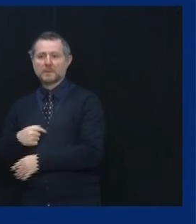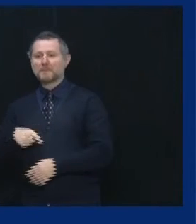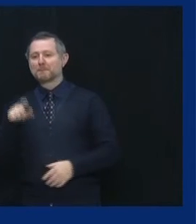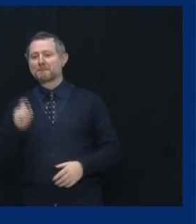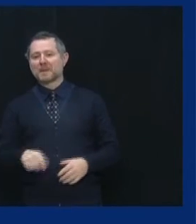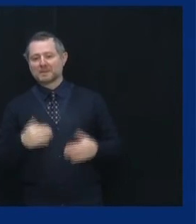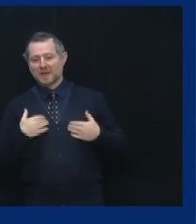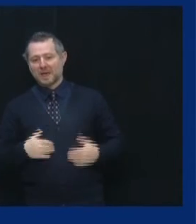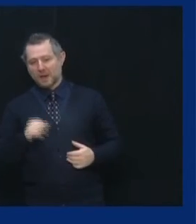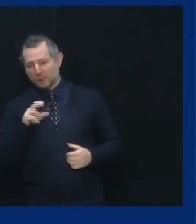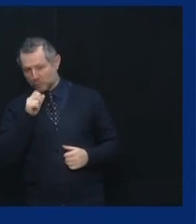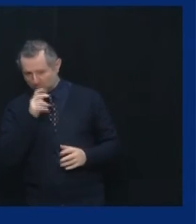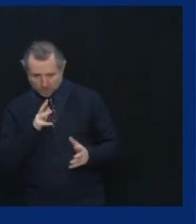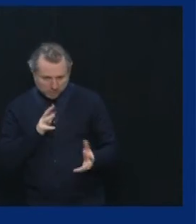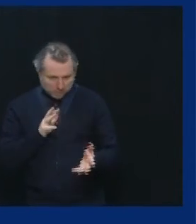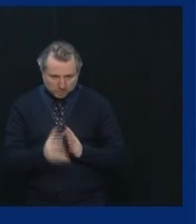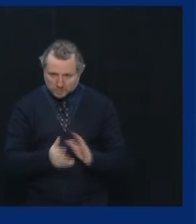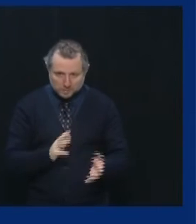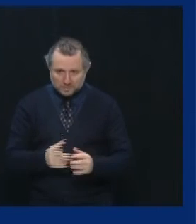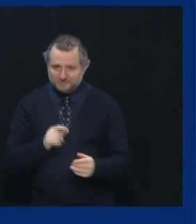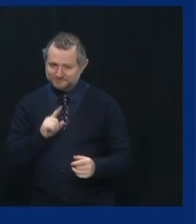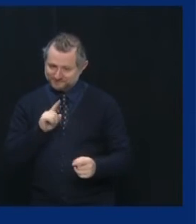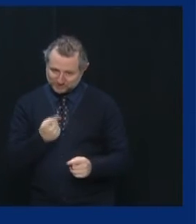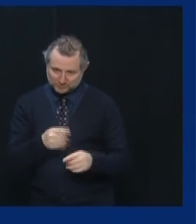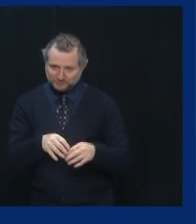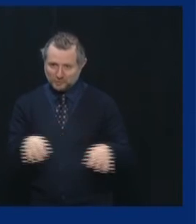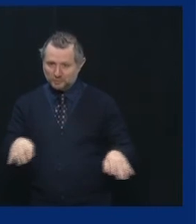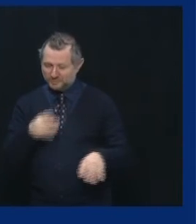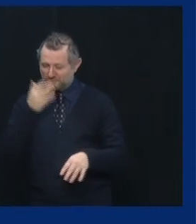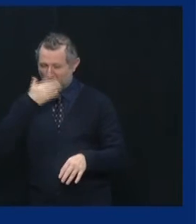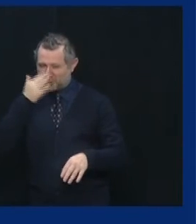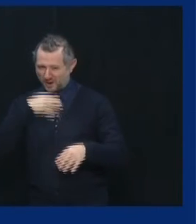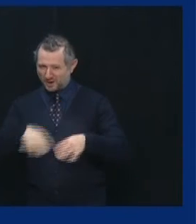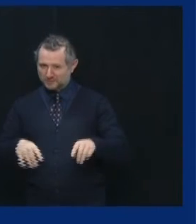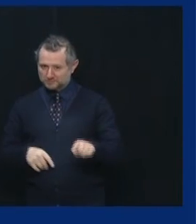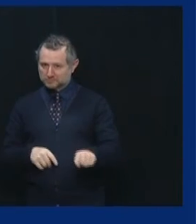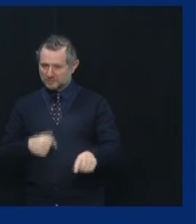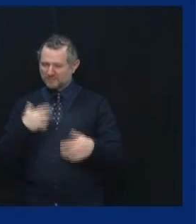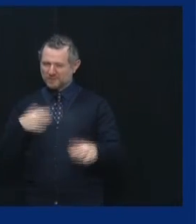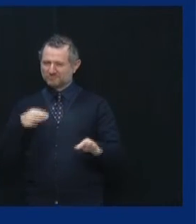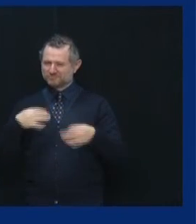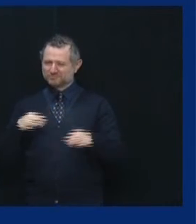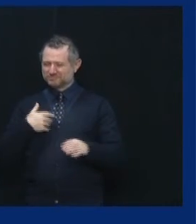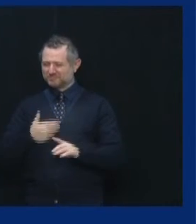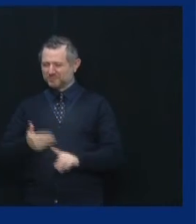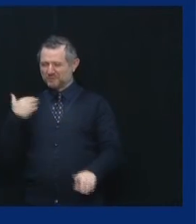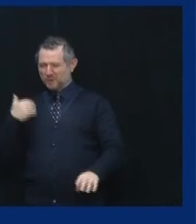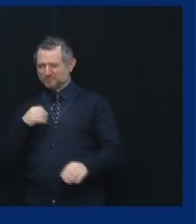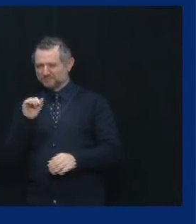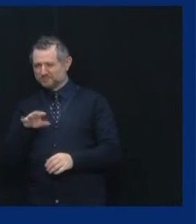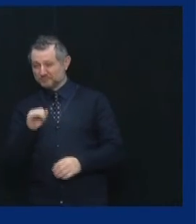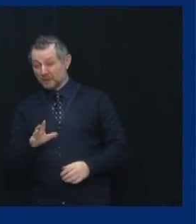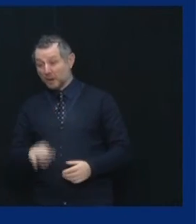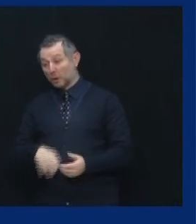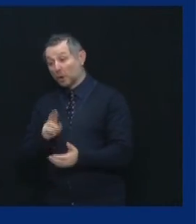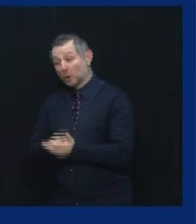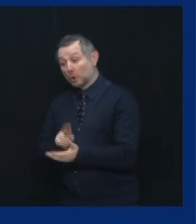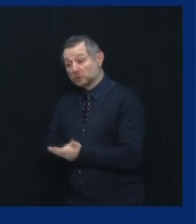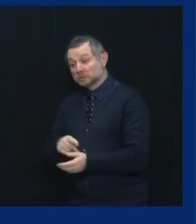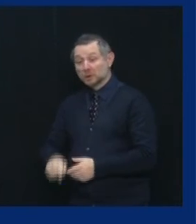CARE WORKERS. POLICE WHO ARE NOT HEALTH CARE